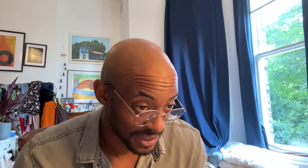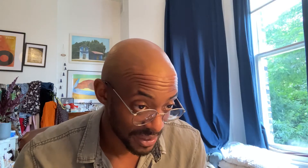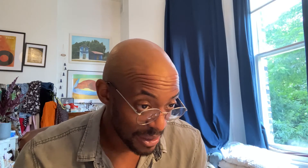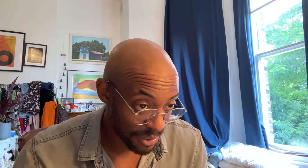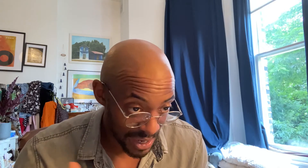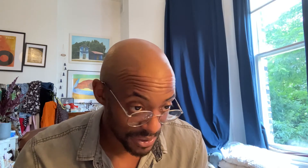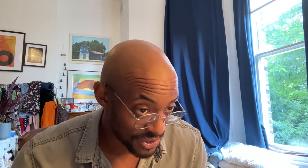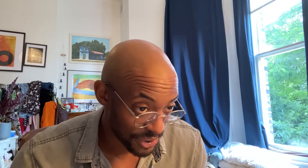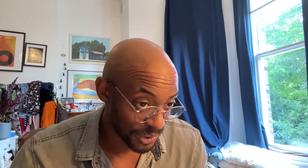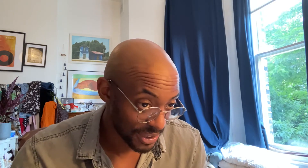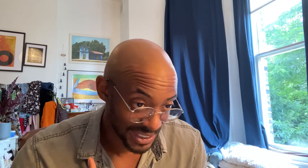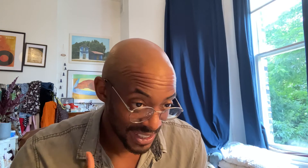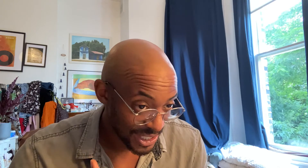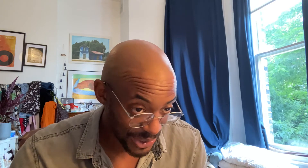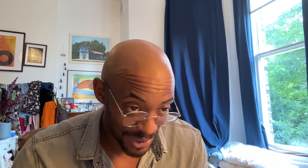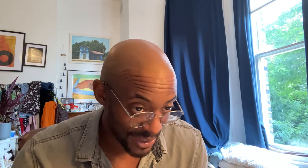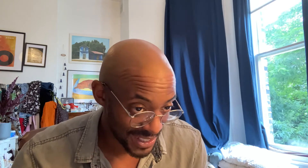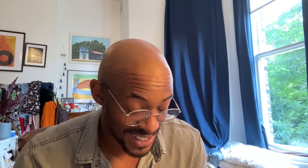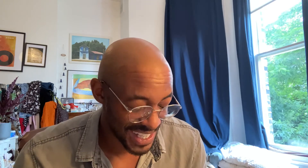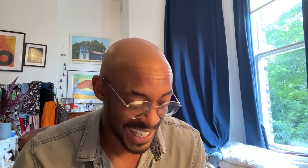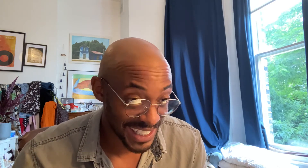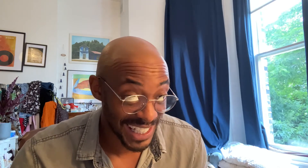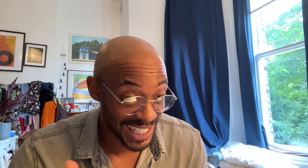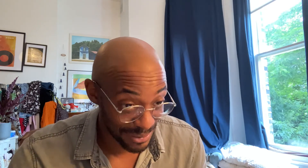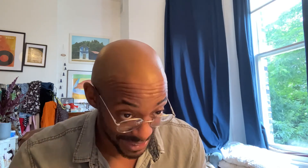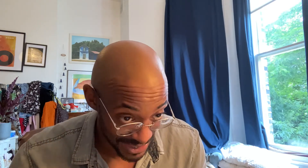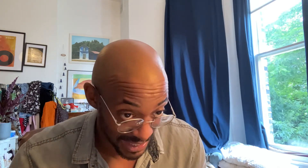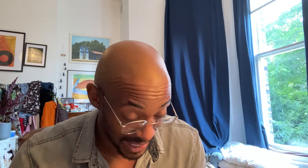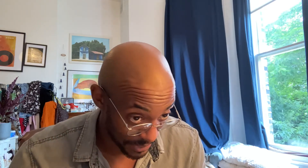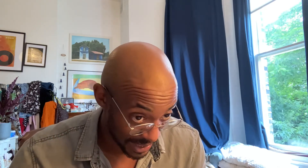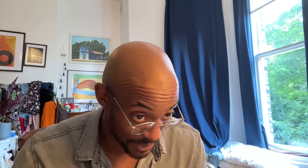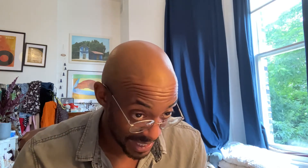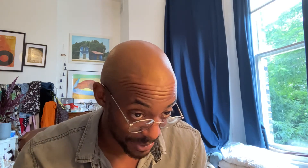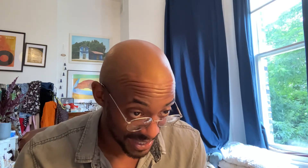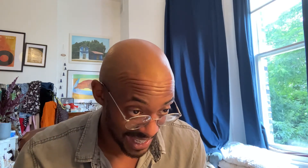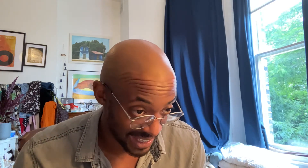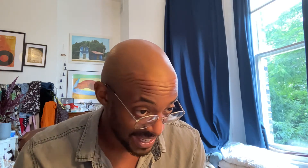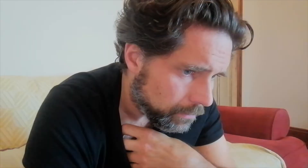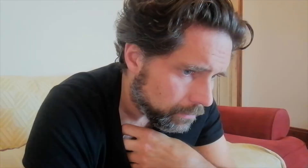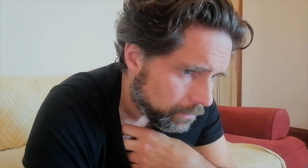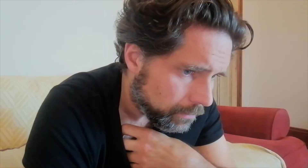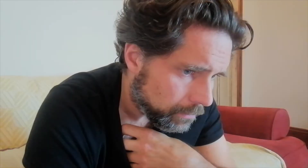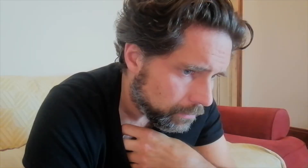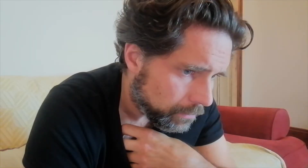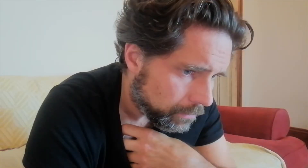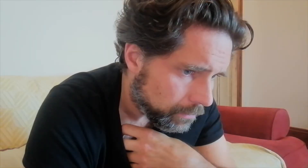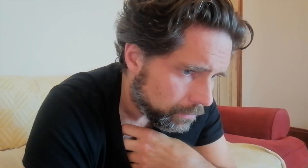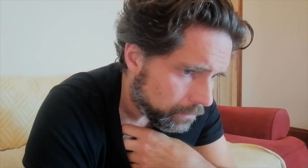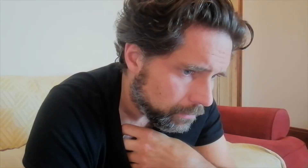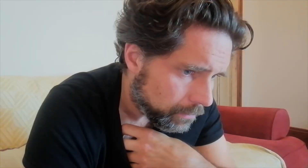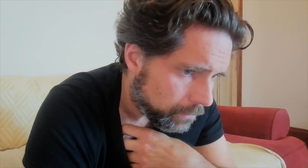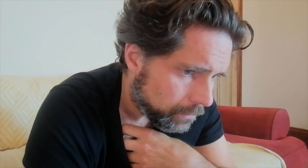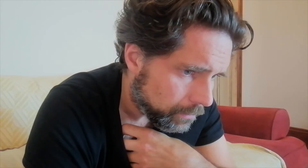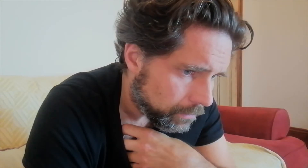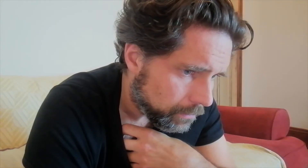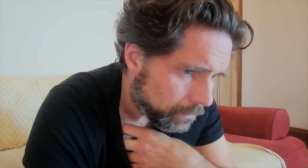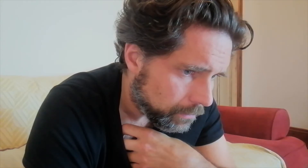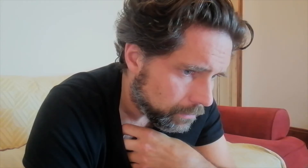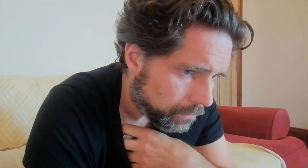and private school and university, and - and eventually I was - I was able to get a fantastic job being a financial adviser.